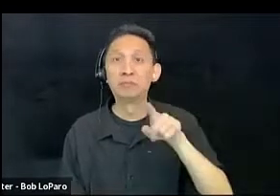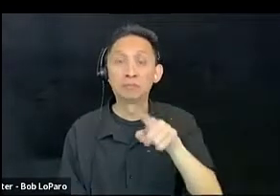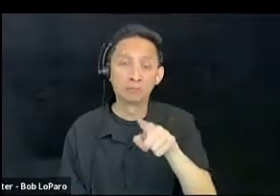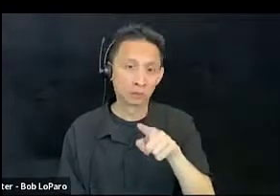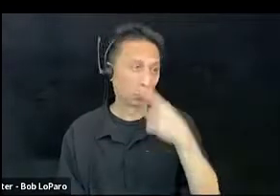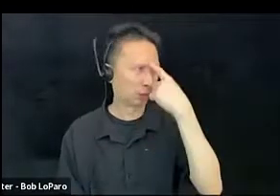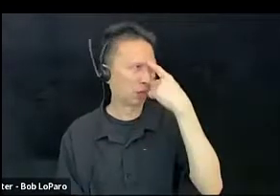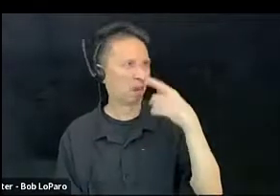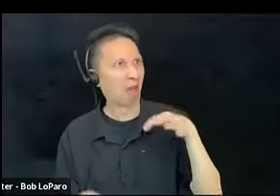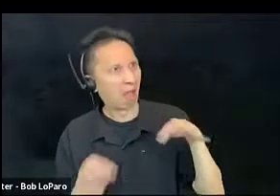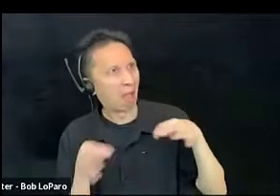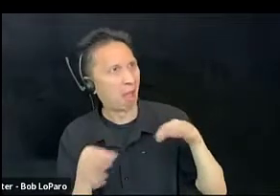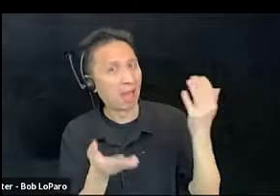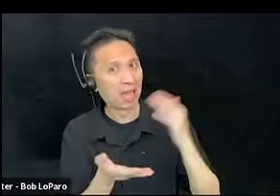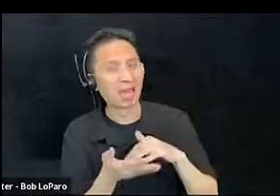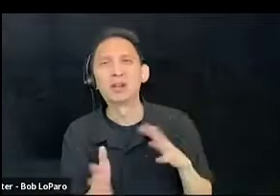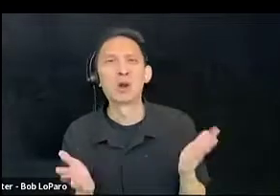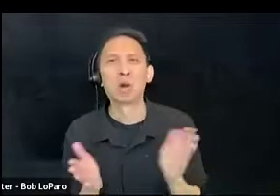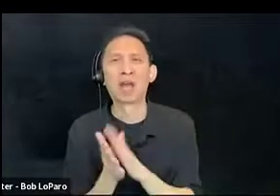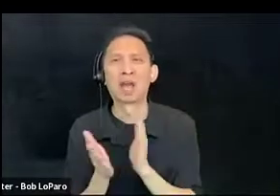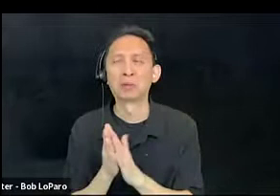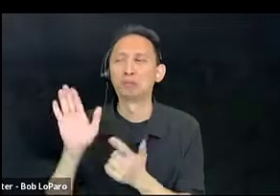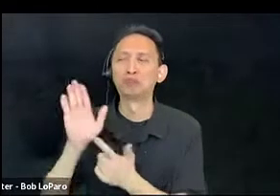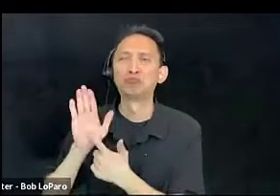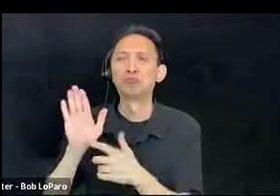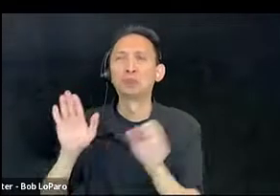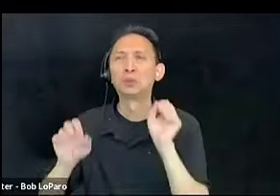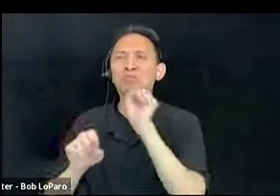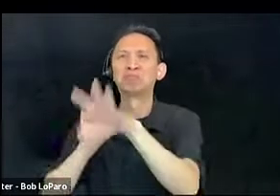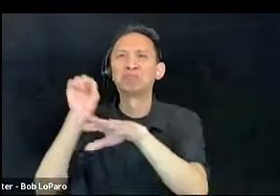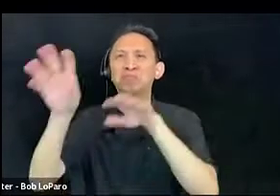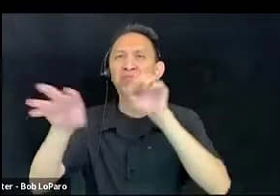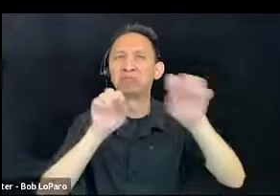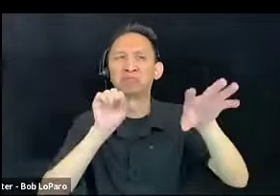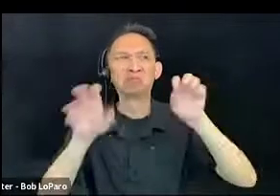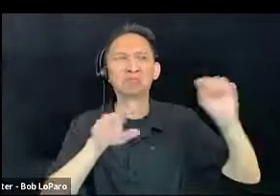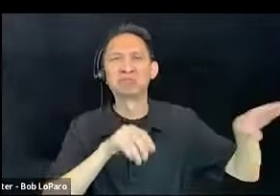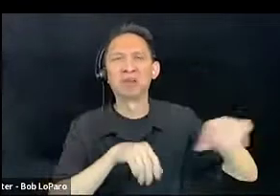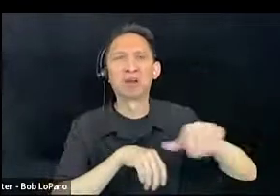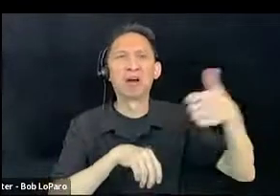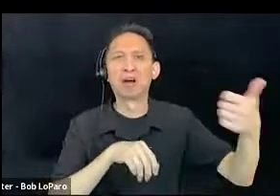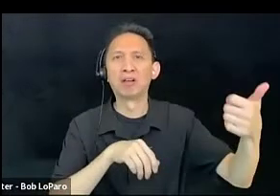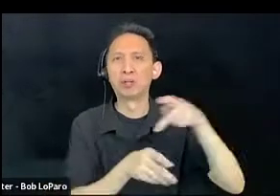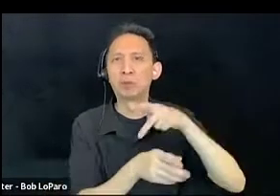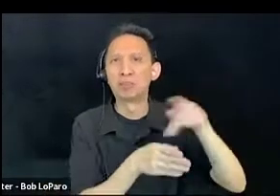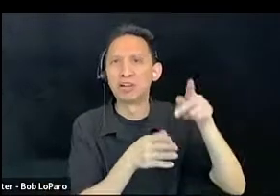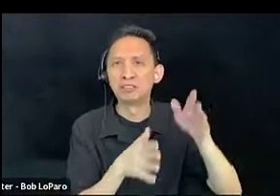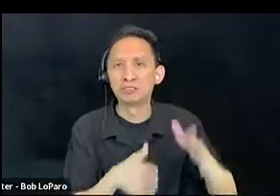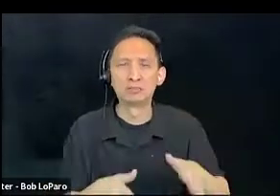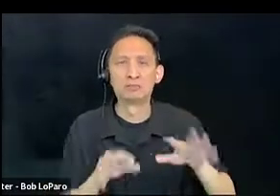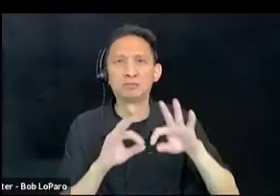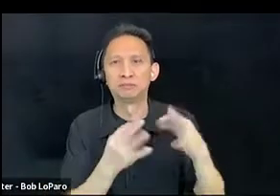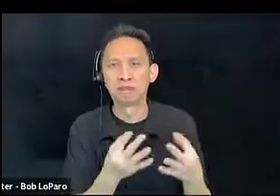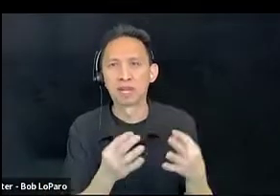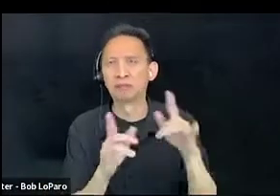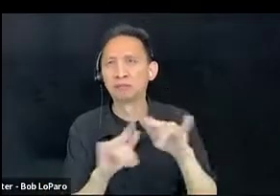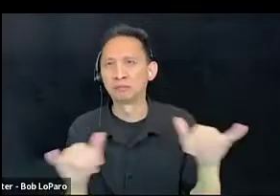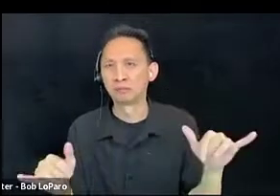I can share the link with you again a little later on too, but it's also up on pathstoliteracy.org.